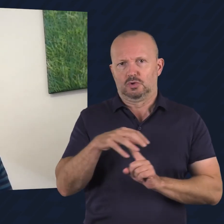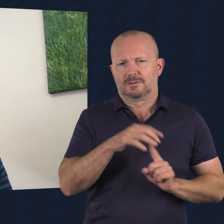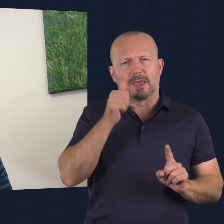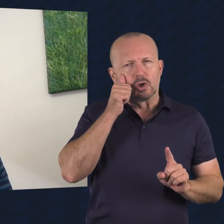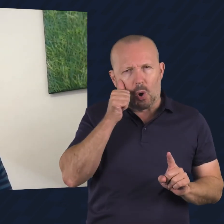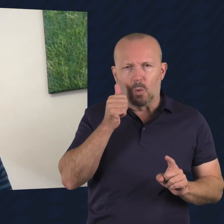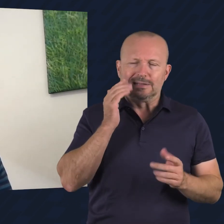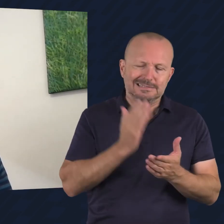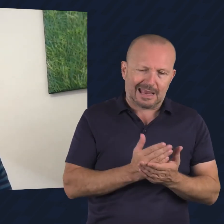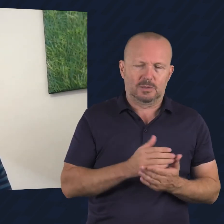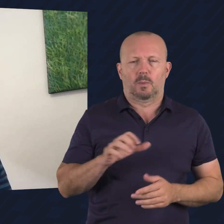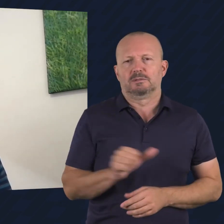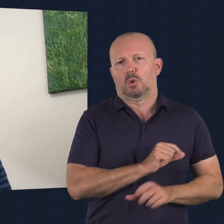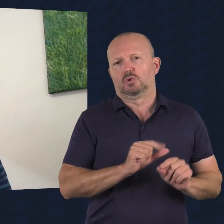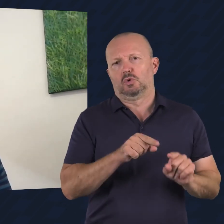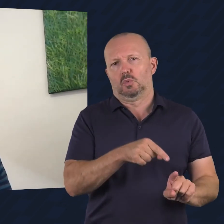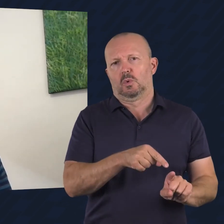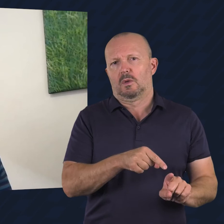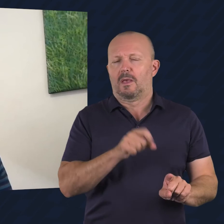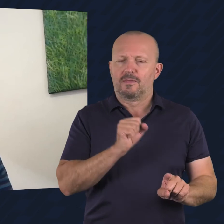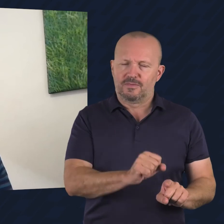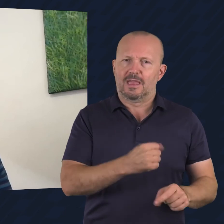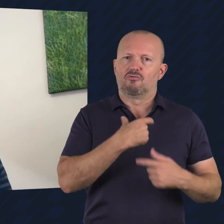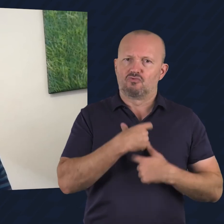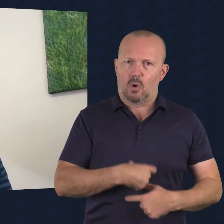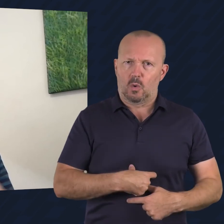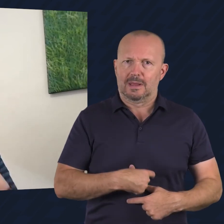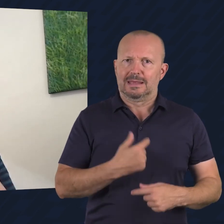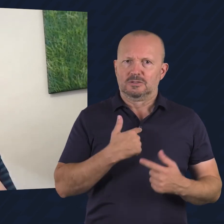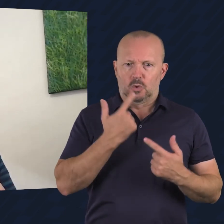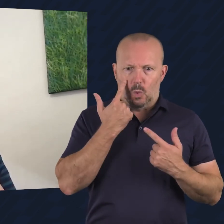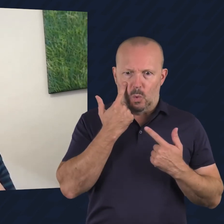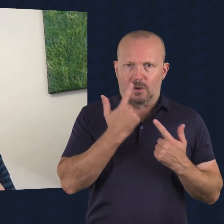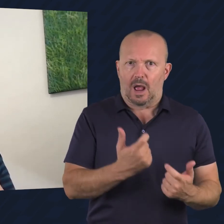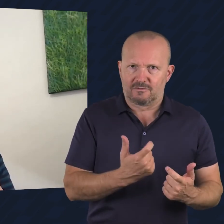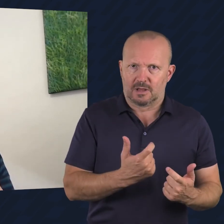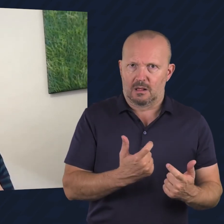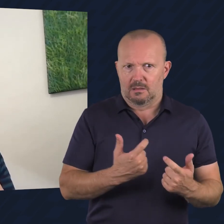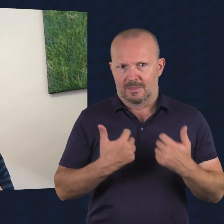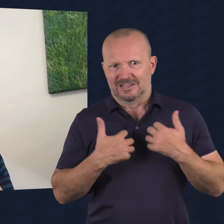know exactly what they're supposed to do. They're supposed to look after the interests of